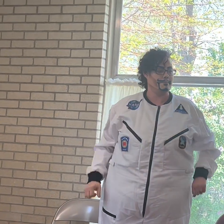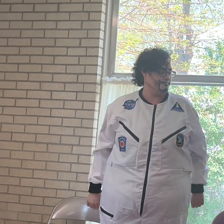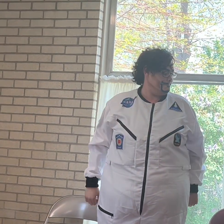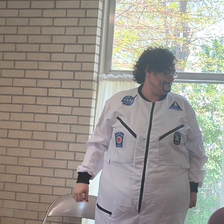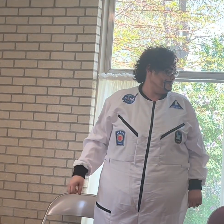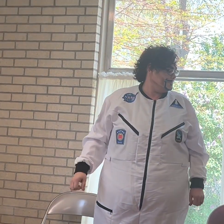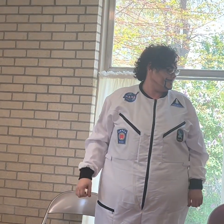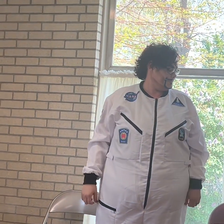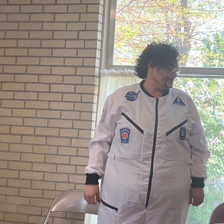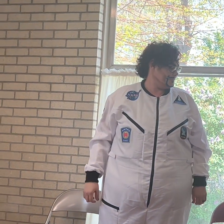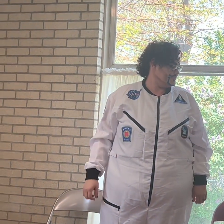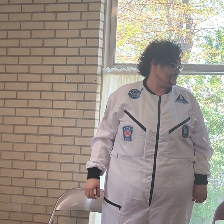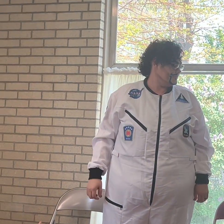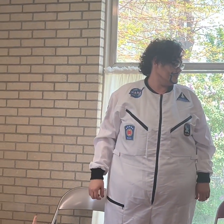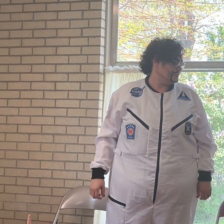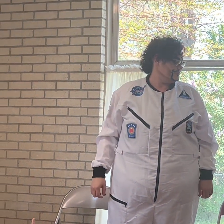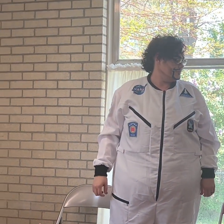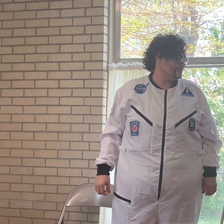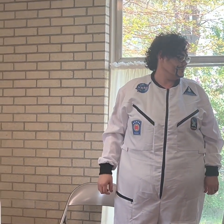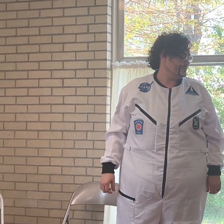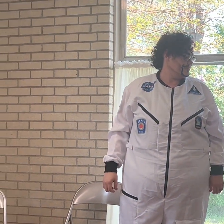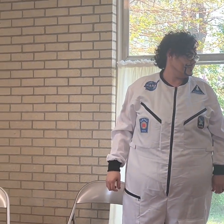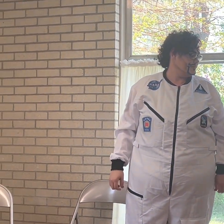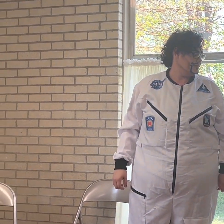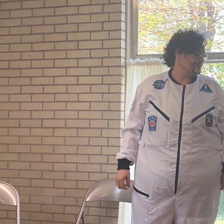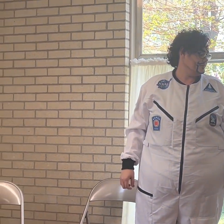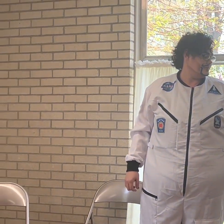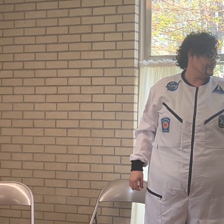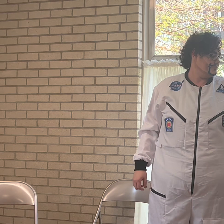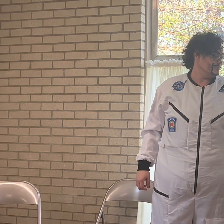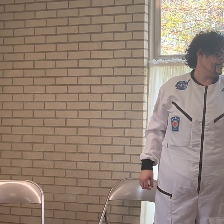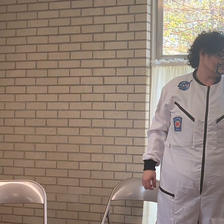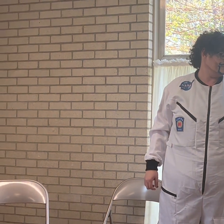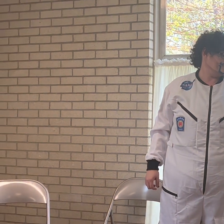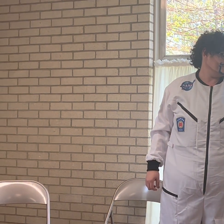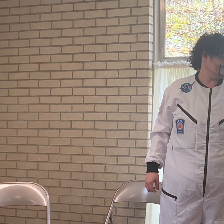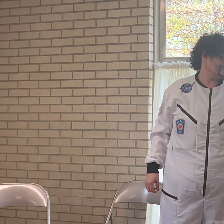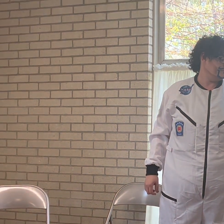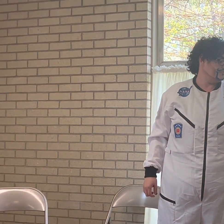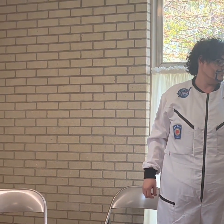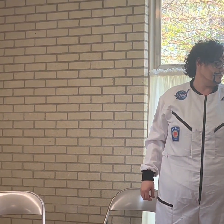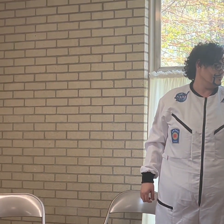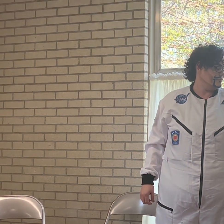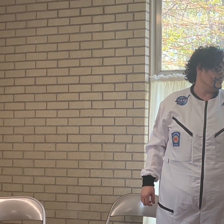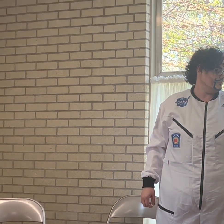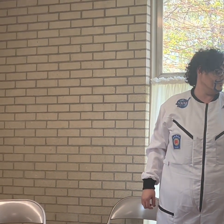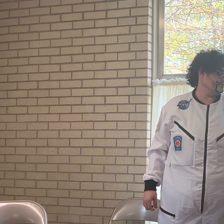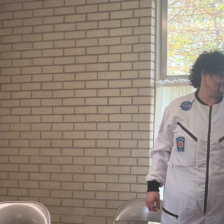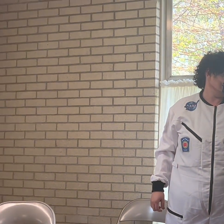Miss Cali: Perfect! So this is a song about the moon! Miss Cali: No go back okay.